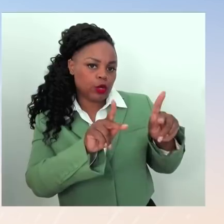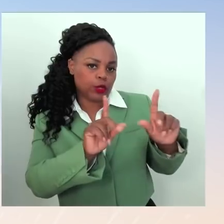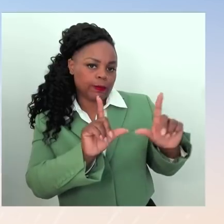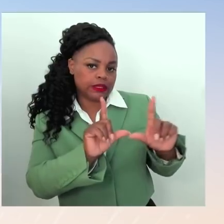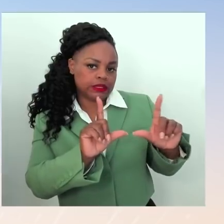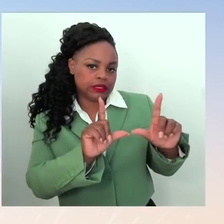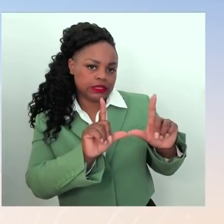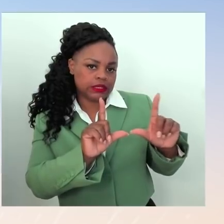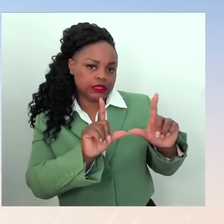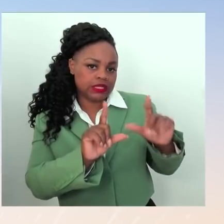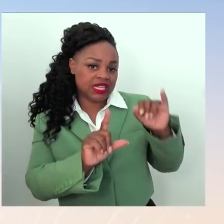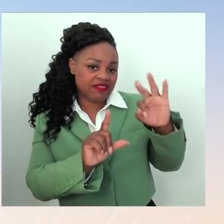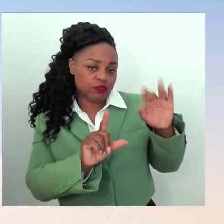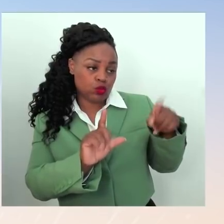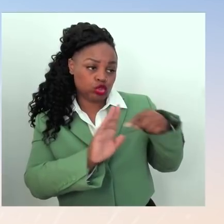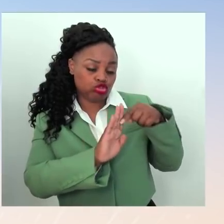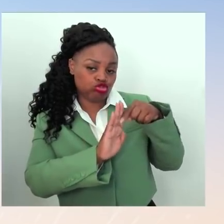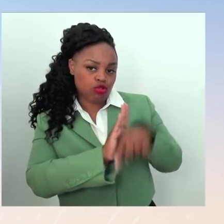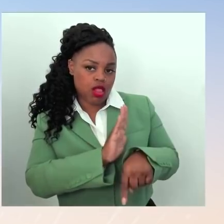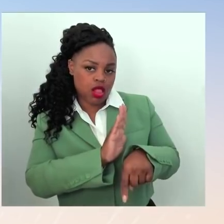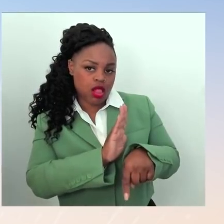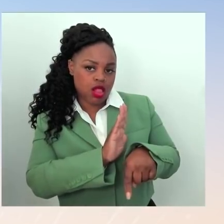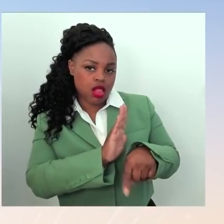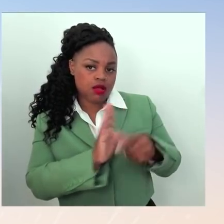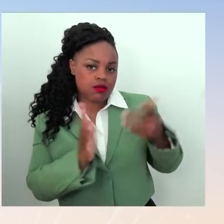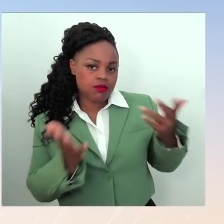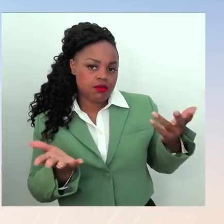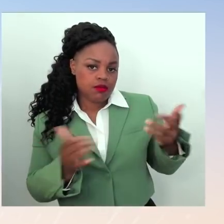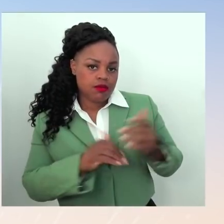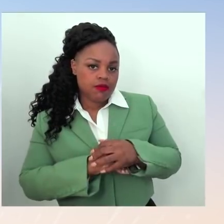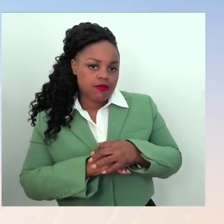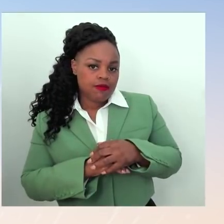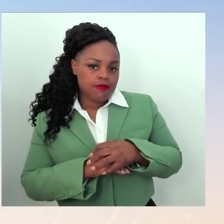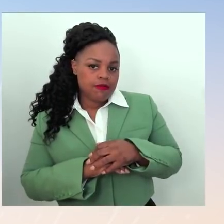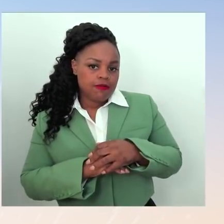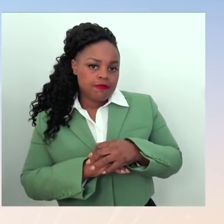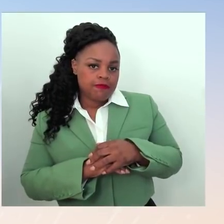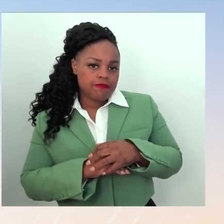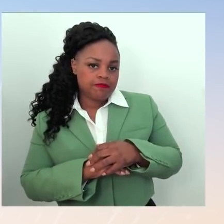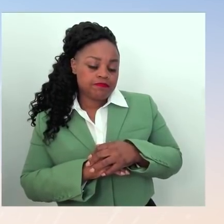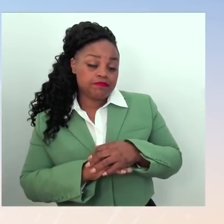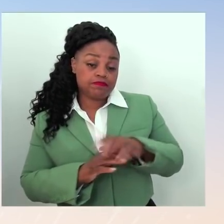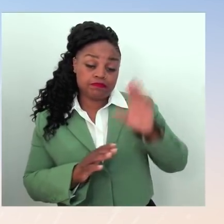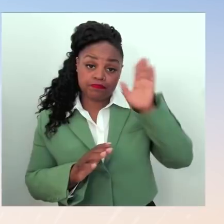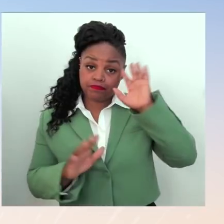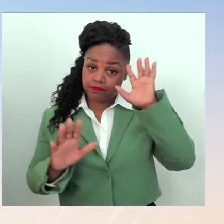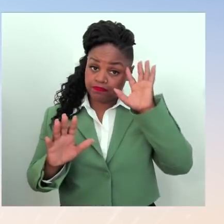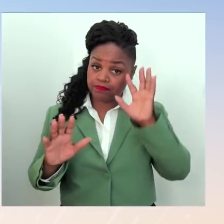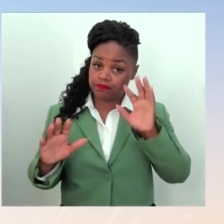ever undo his executive order that stopped the construction of the Keystone XL Pipeline? Ms. Psaki: Are you suggesting